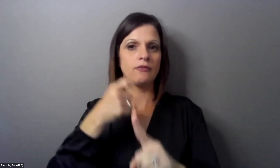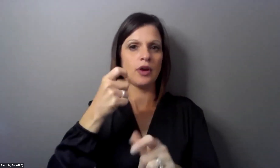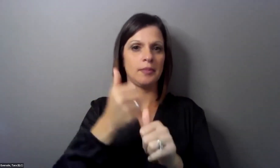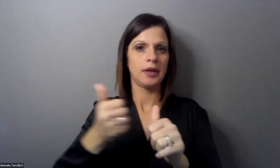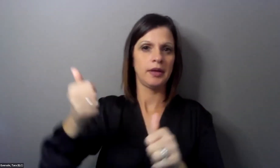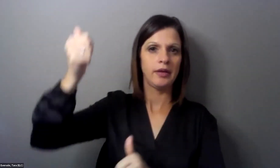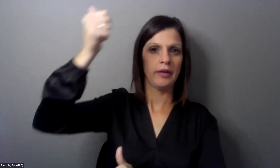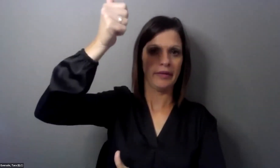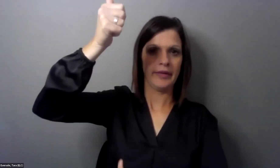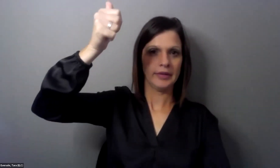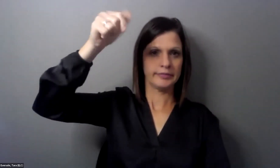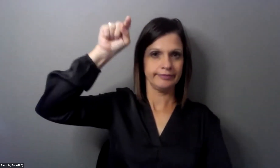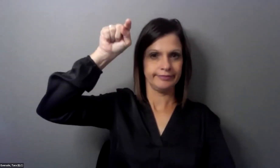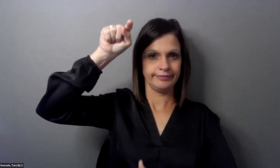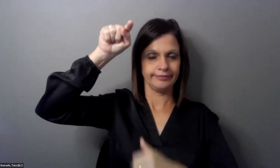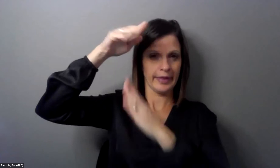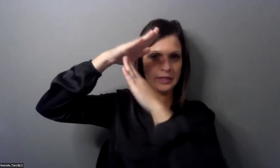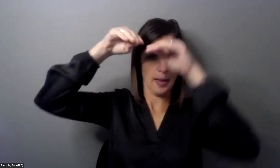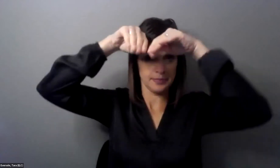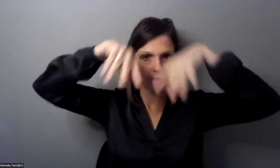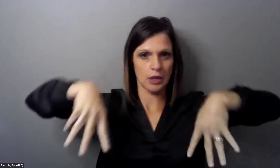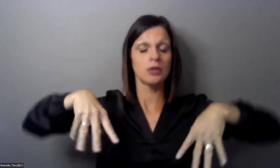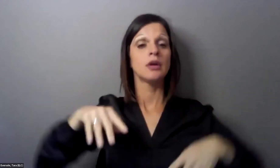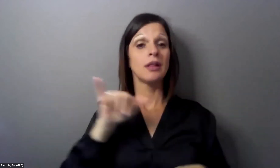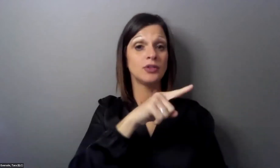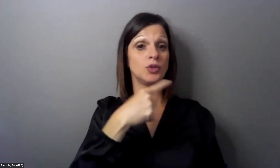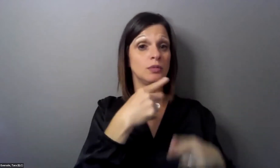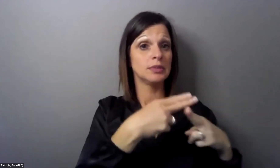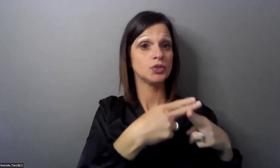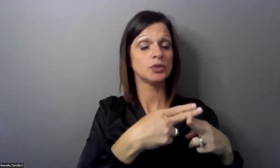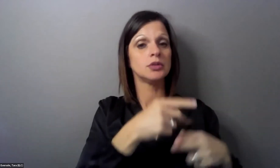As you identified, we are seeing that medical students, those who are in training